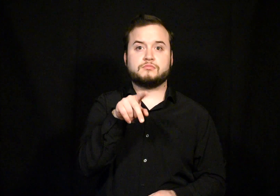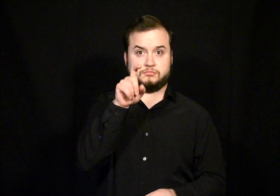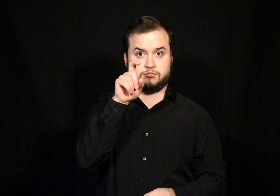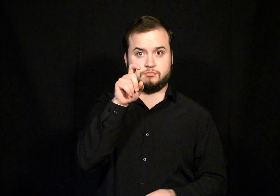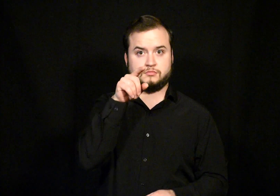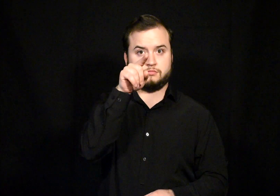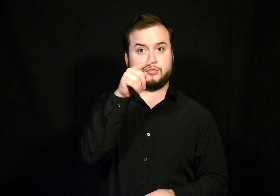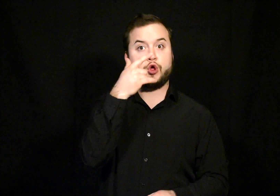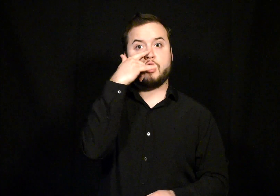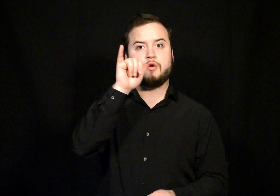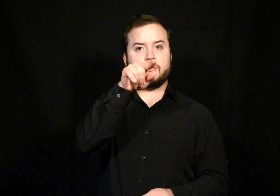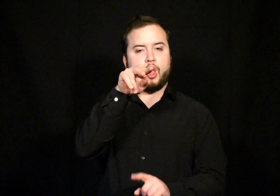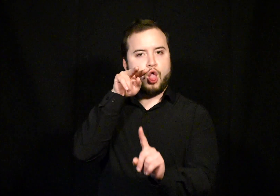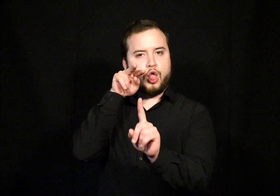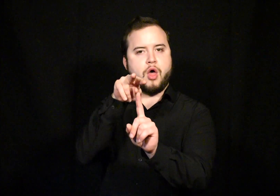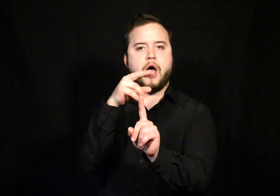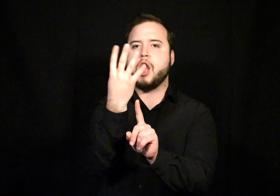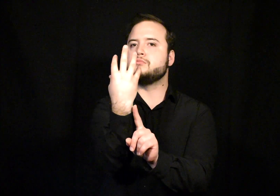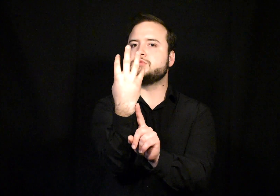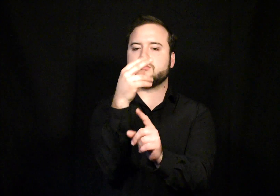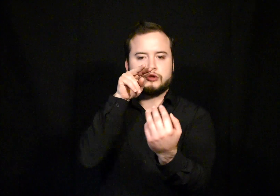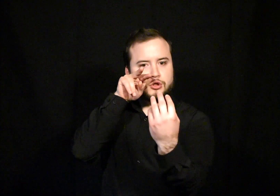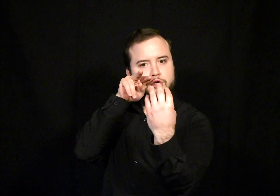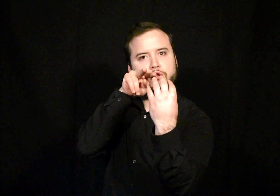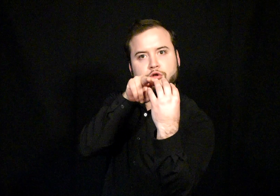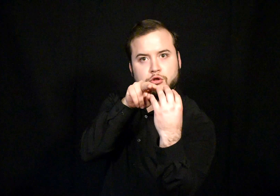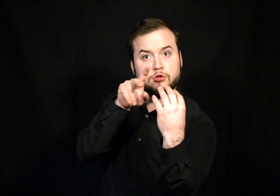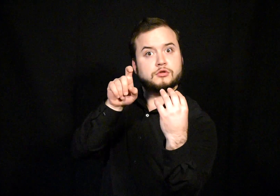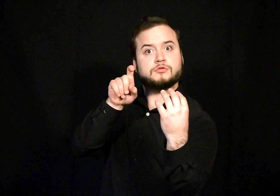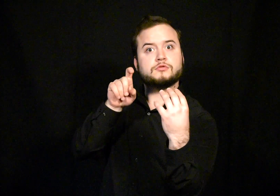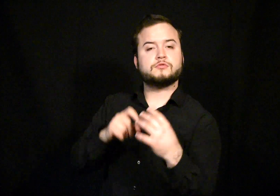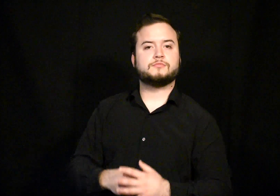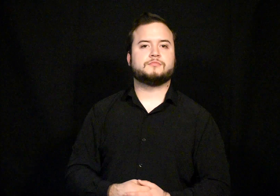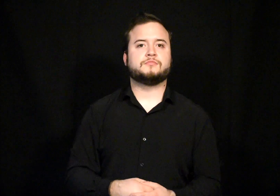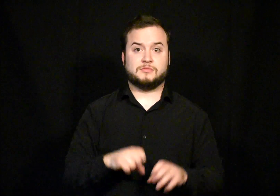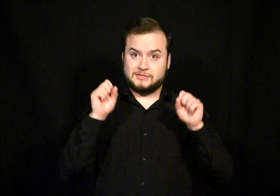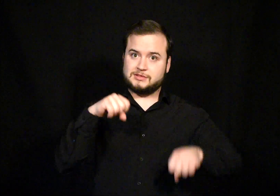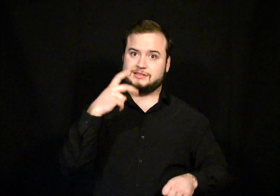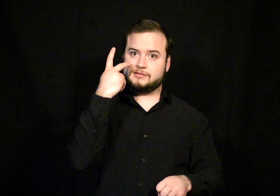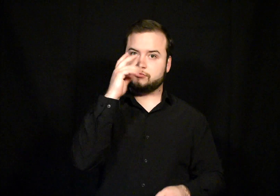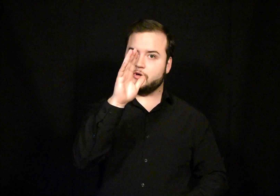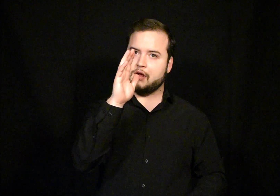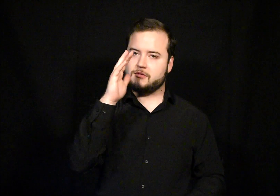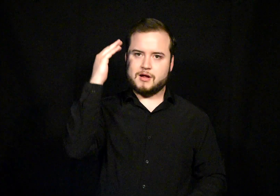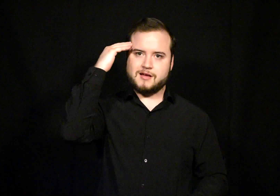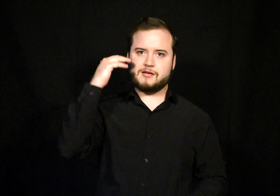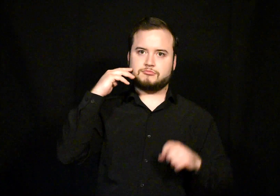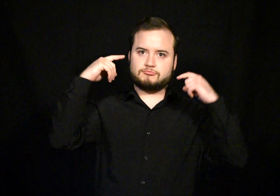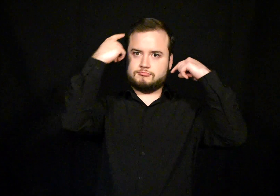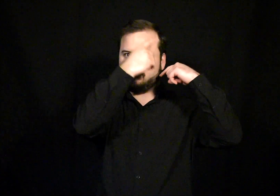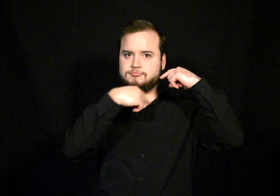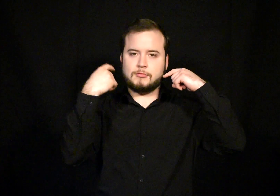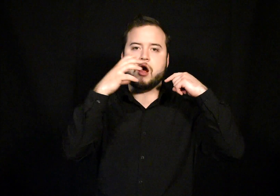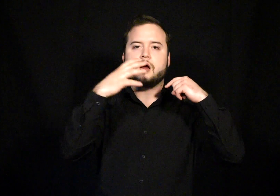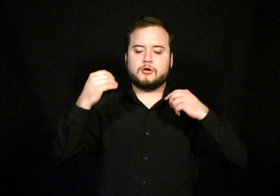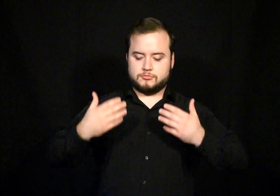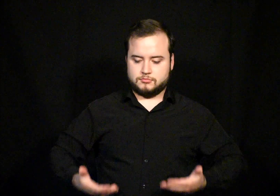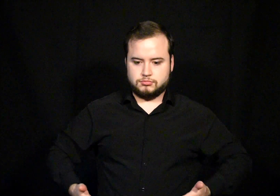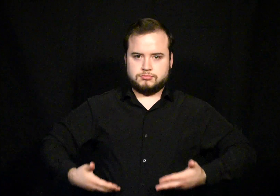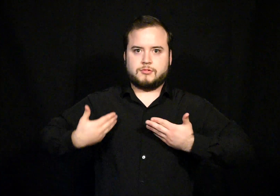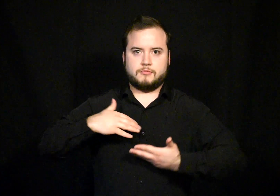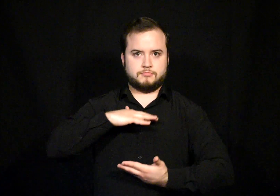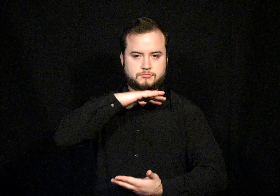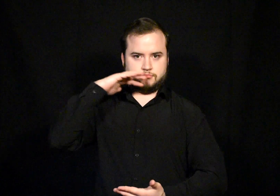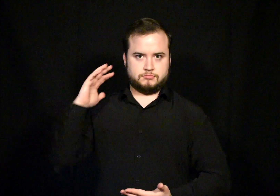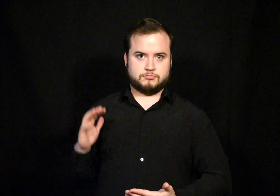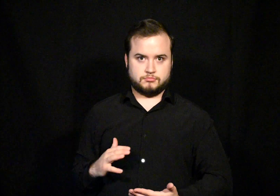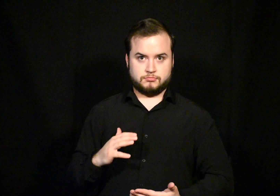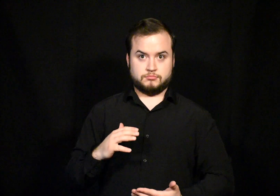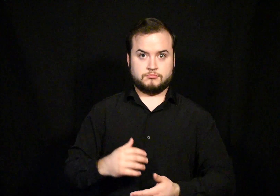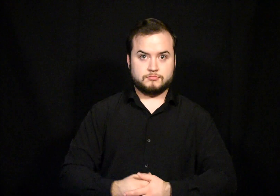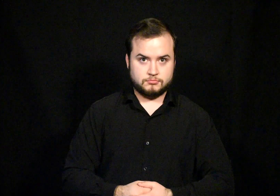Are you looking at the camera? Can you see your head and upper body?